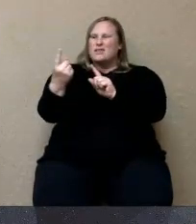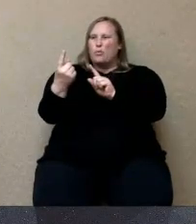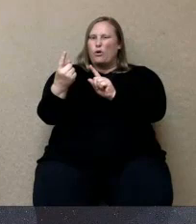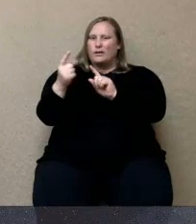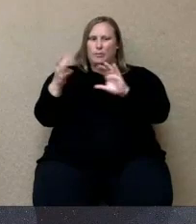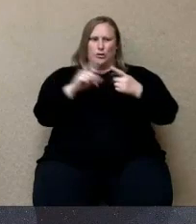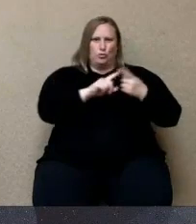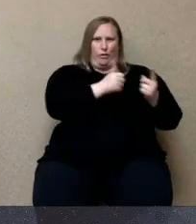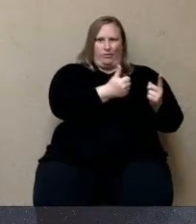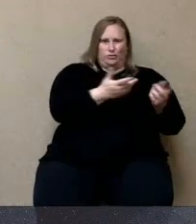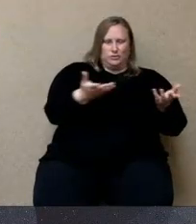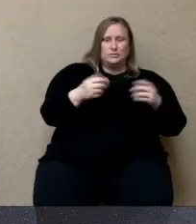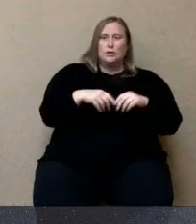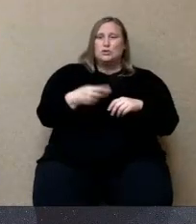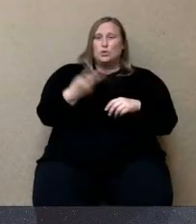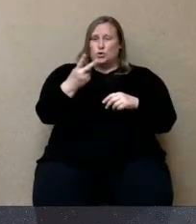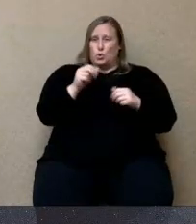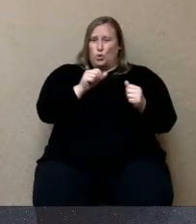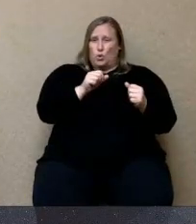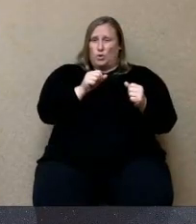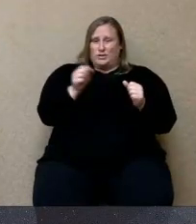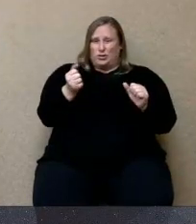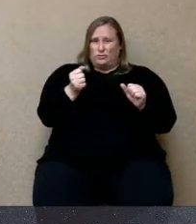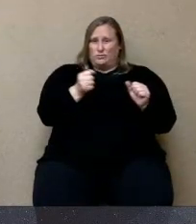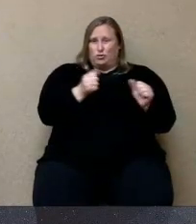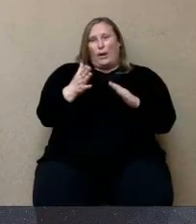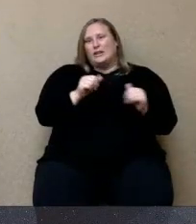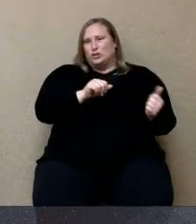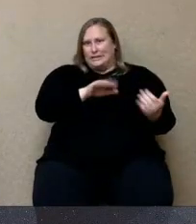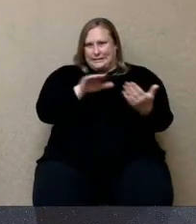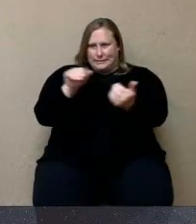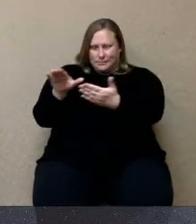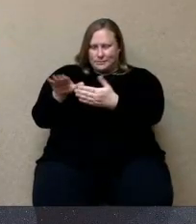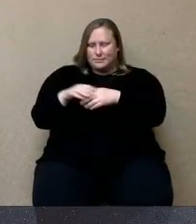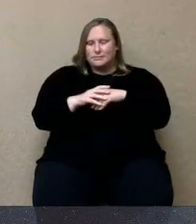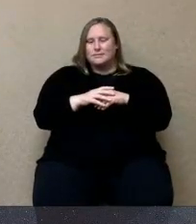And two strategies that I will talk about are the first is